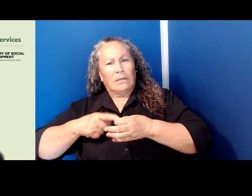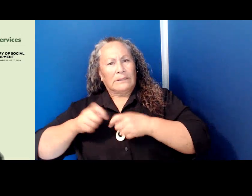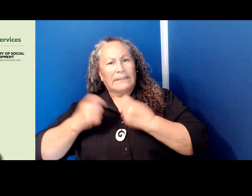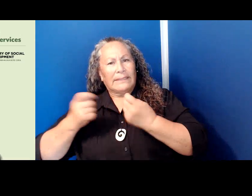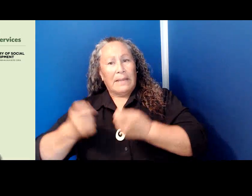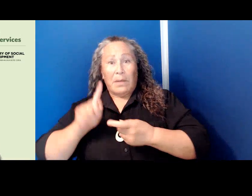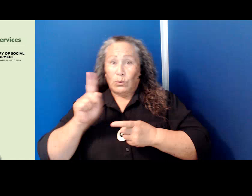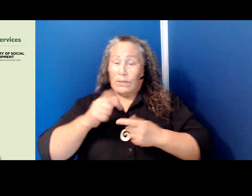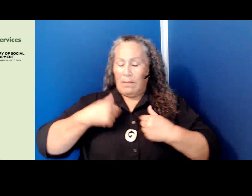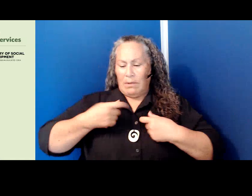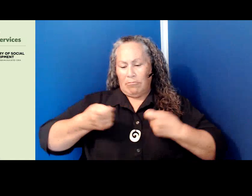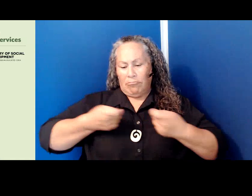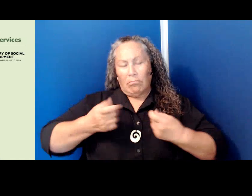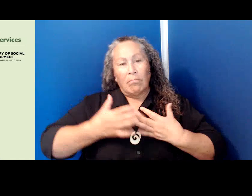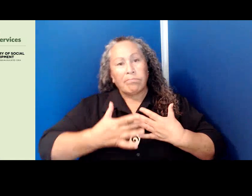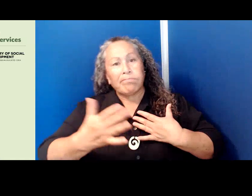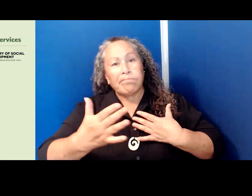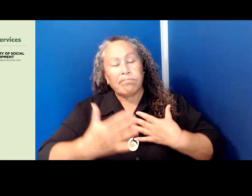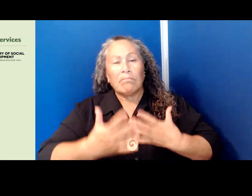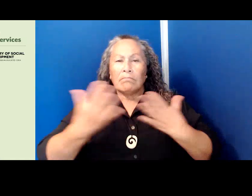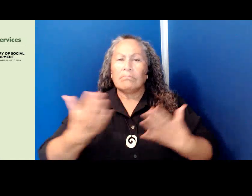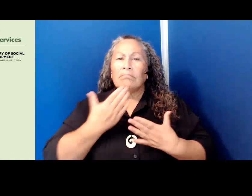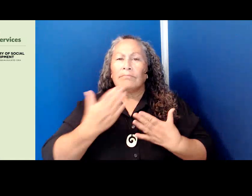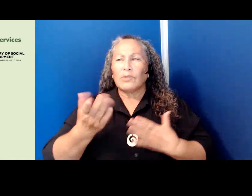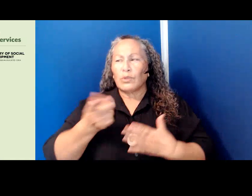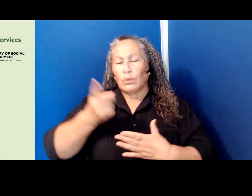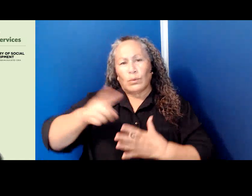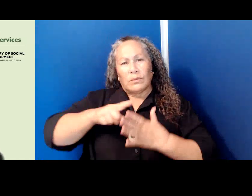them going forward and just want to say a big thank you to Jacinda for your work on those